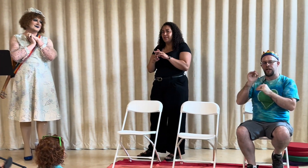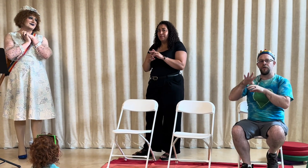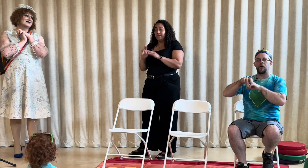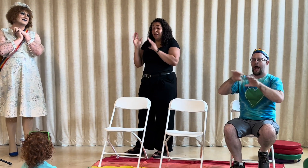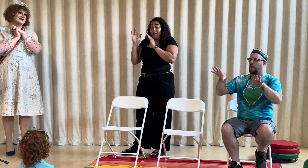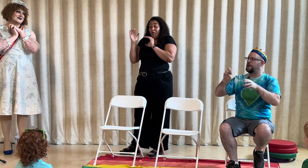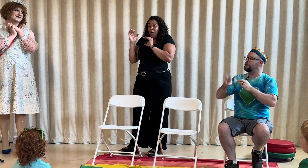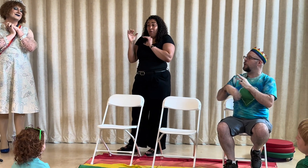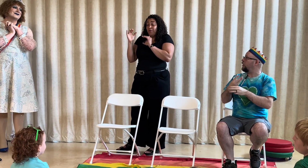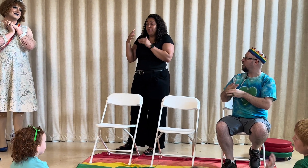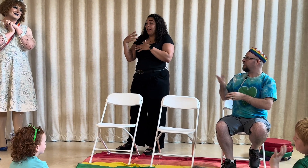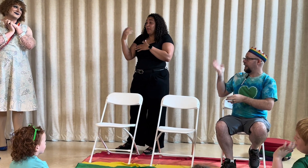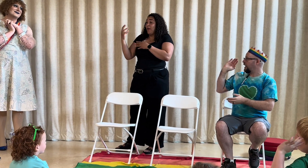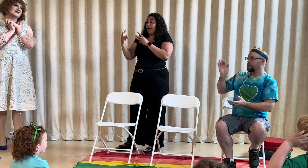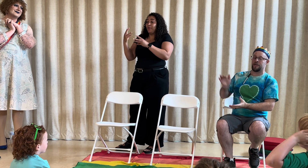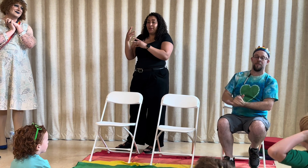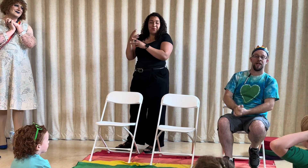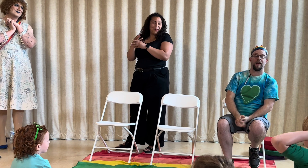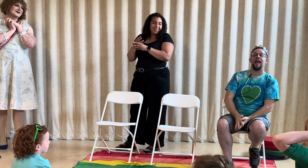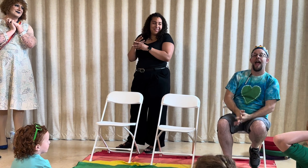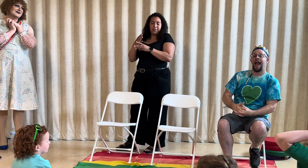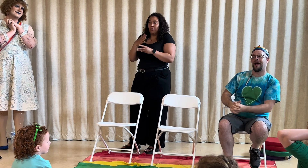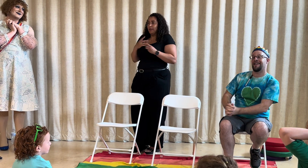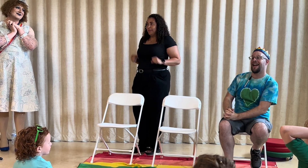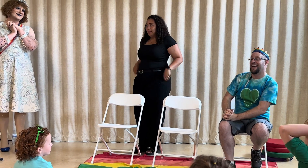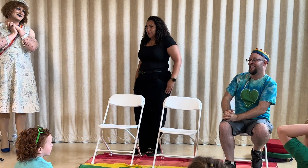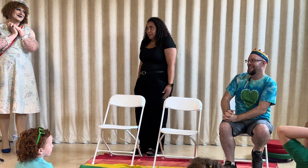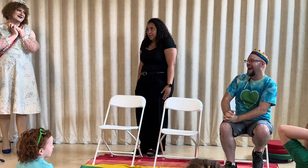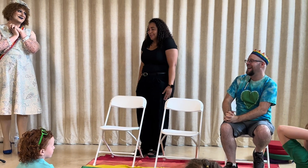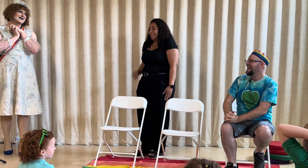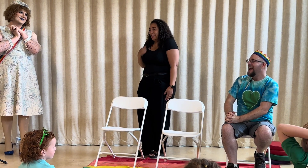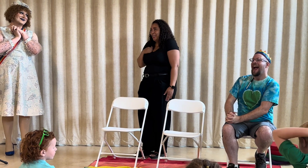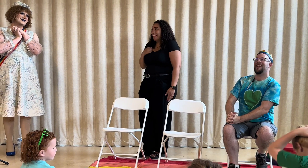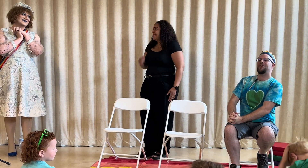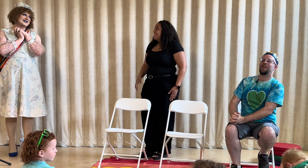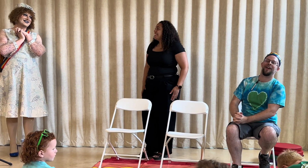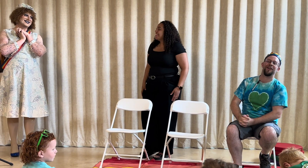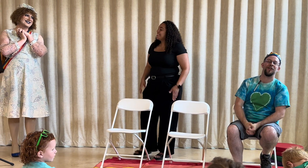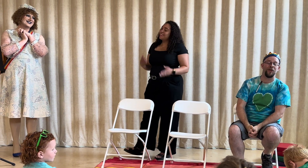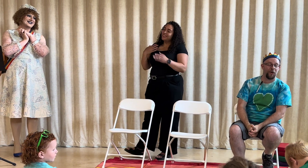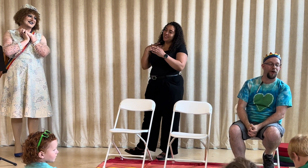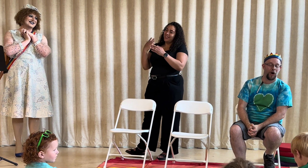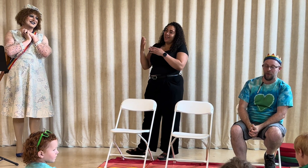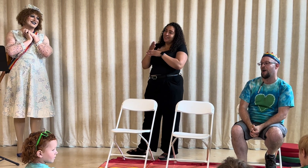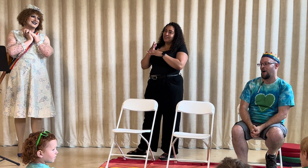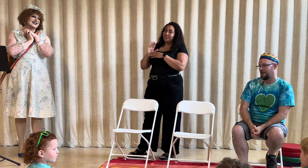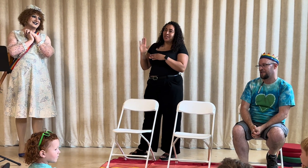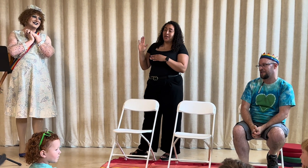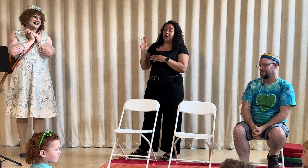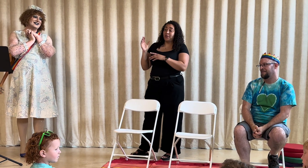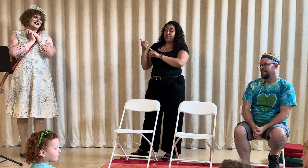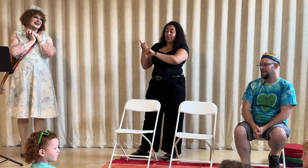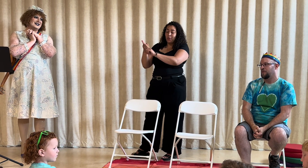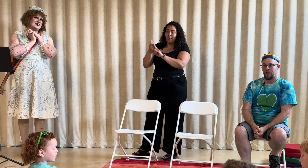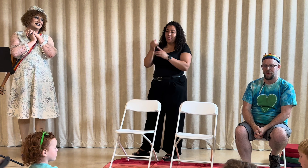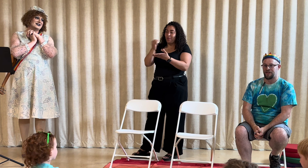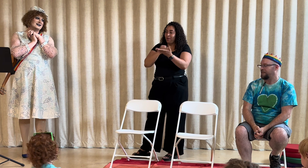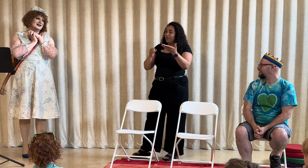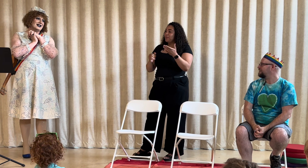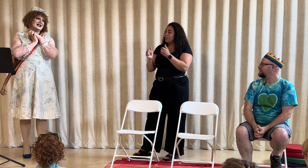Hopefully, you go out into the world, and I will stop signing. And share your own art with each other. CALI: Yes. And